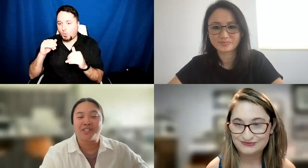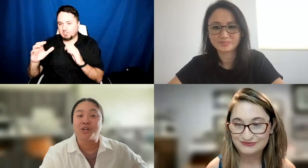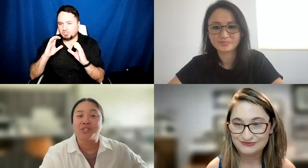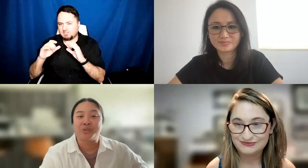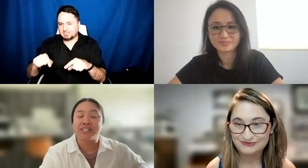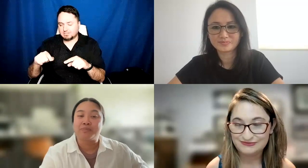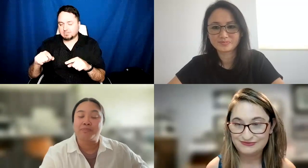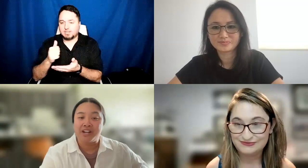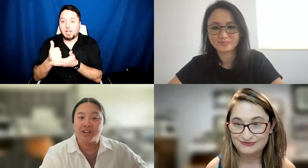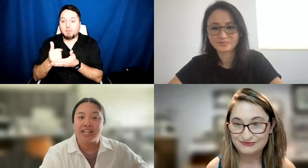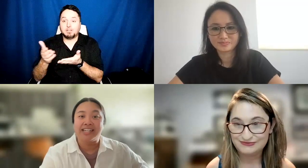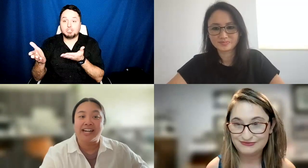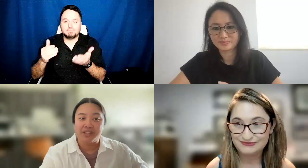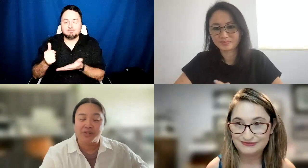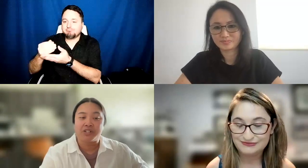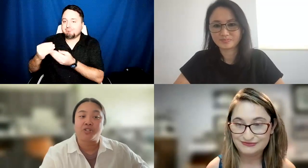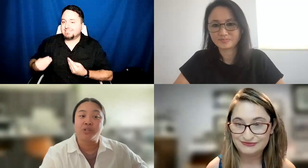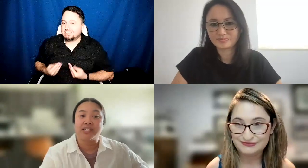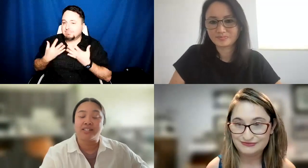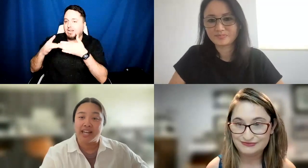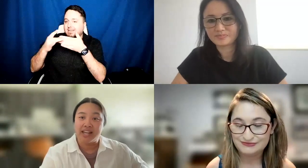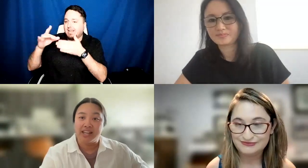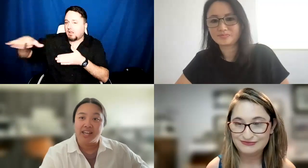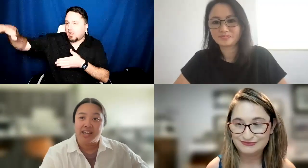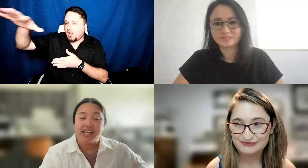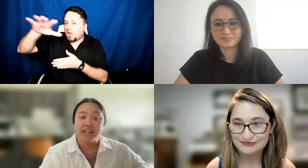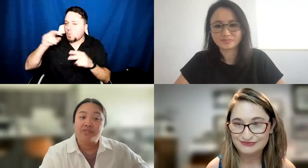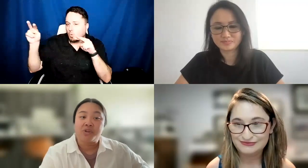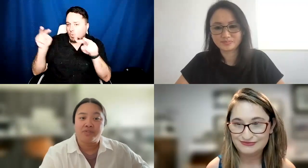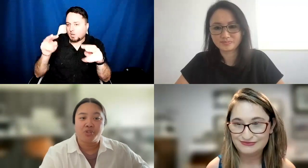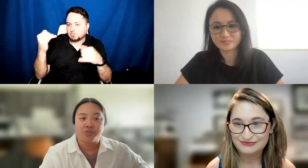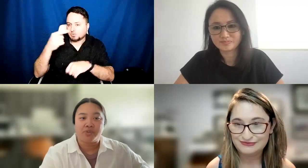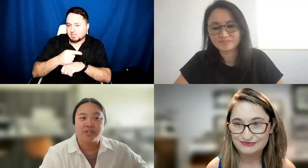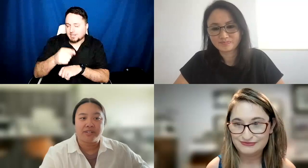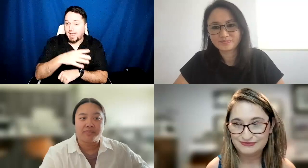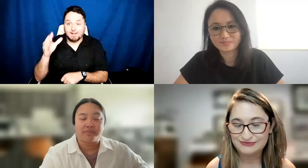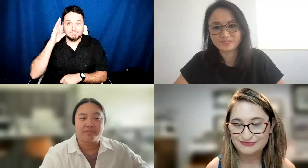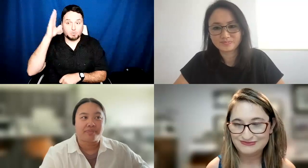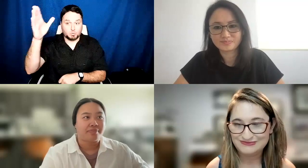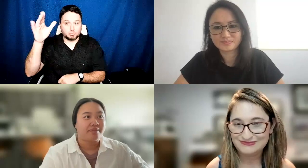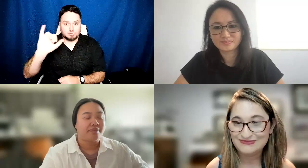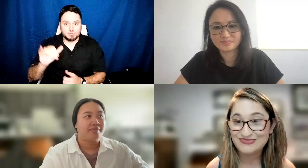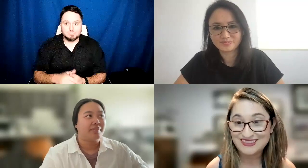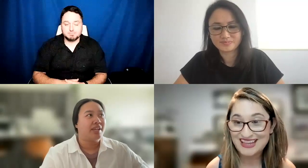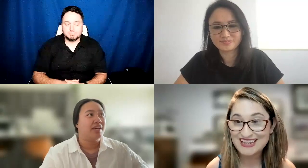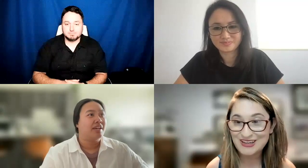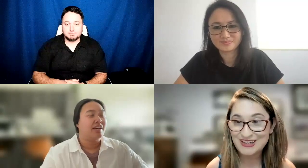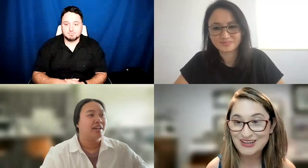serves to inspire and guide those that are tuning in today and for our future viewers. Thank you.